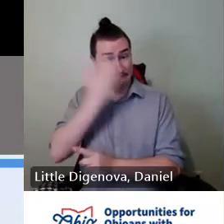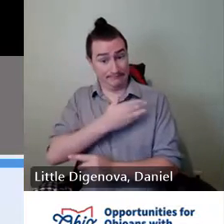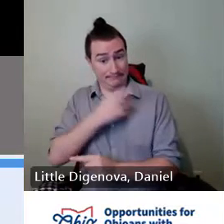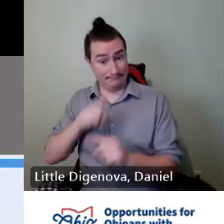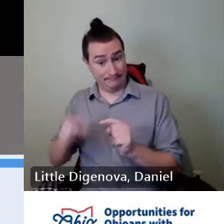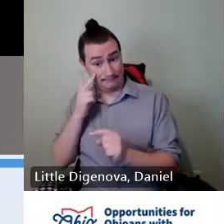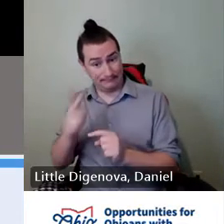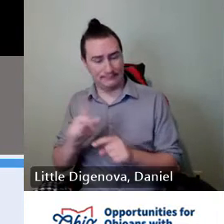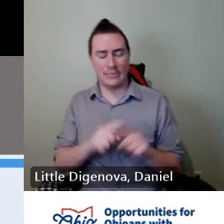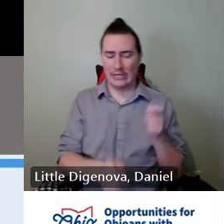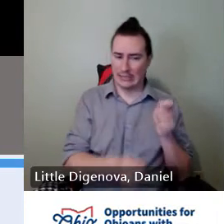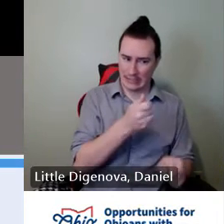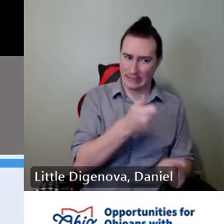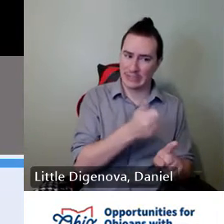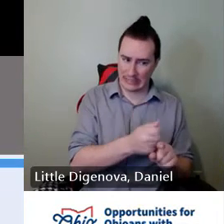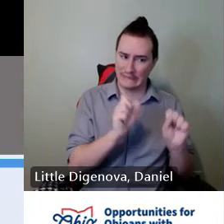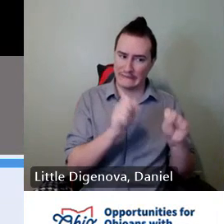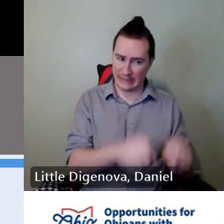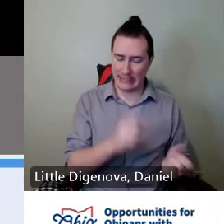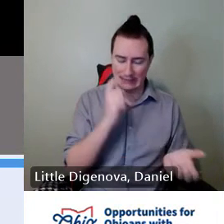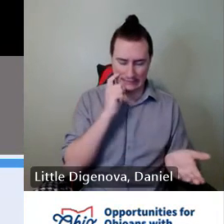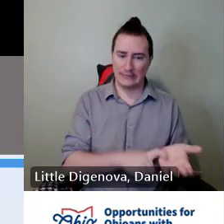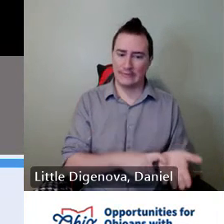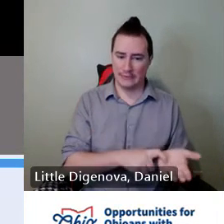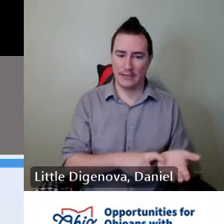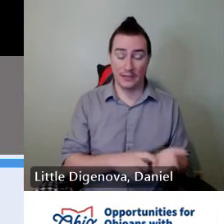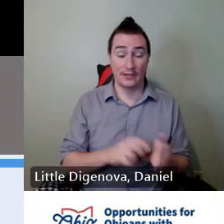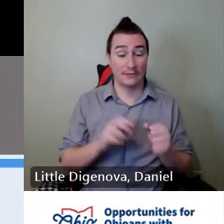It is possible that employees make get questions from their coworkers.